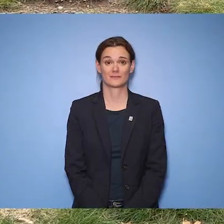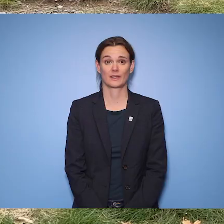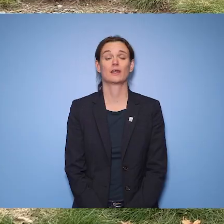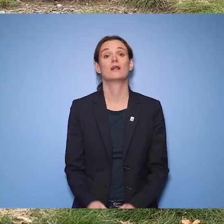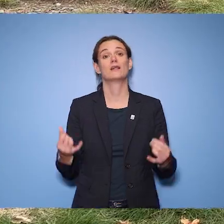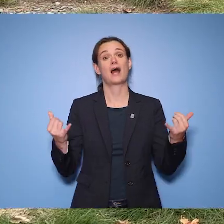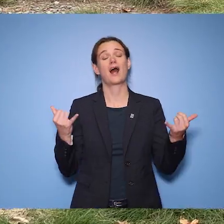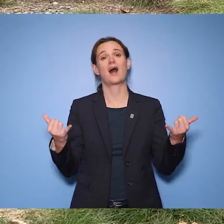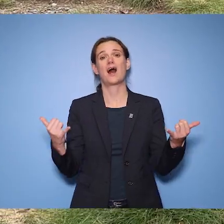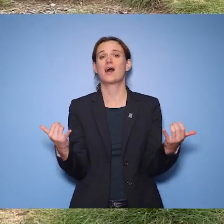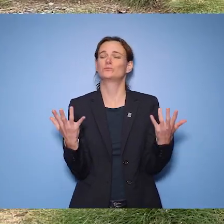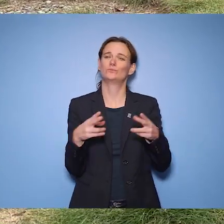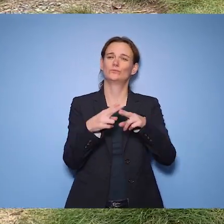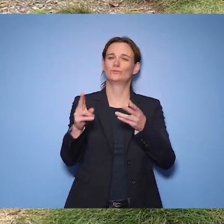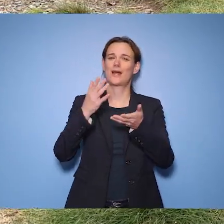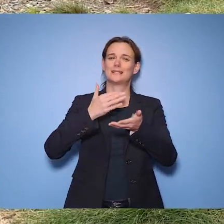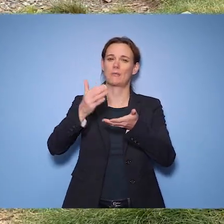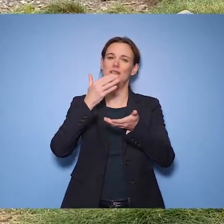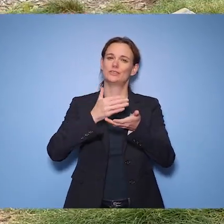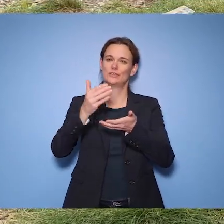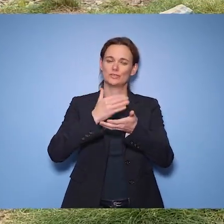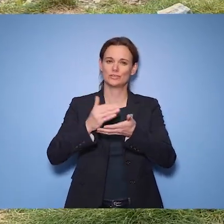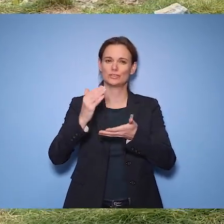What we're going to do is a little smudging ceremony and we're going to smudge the cardinal